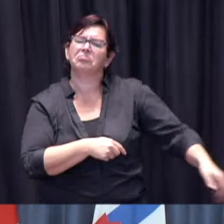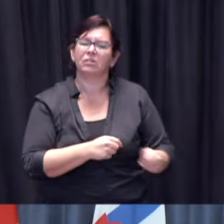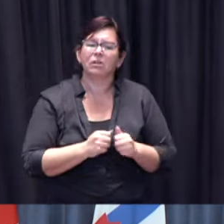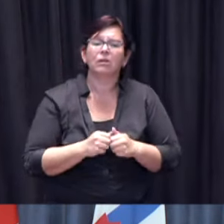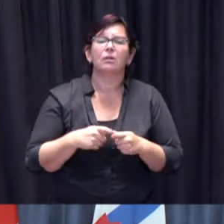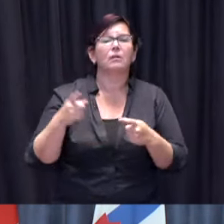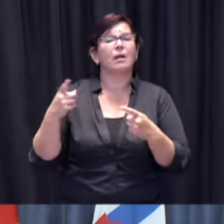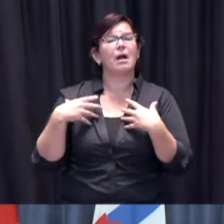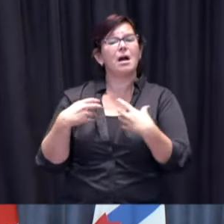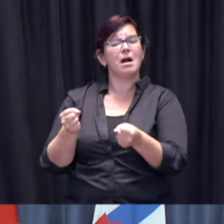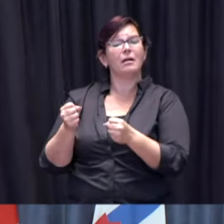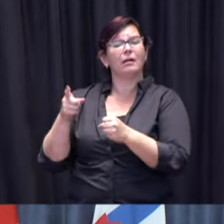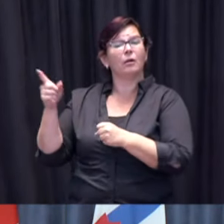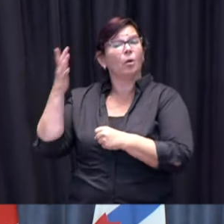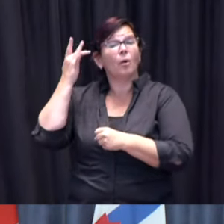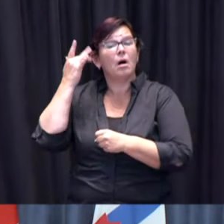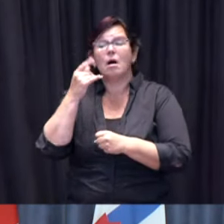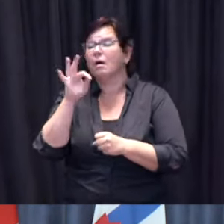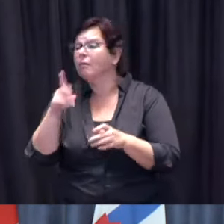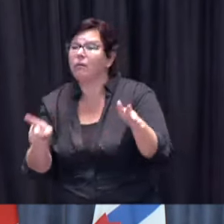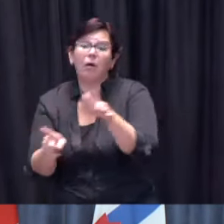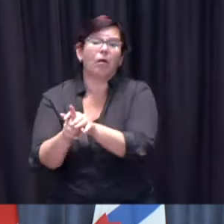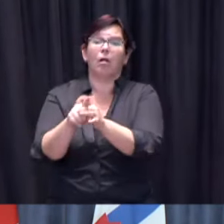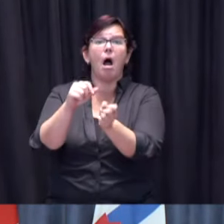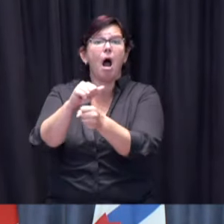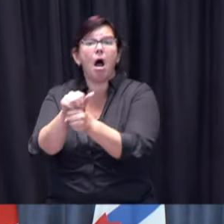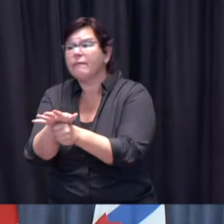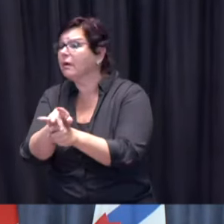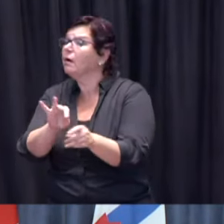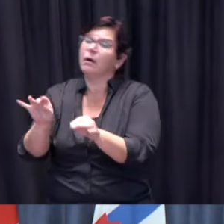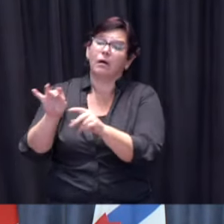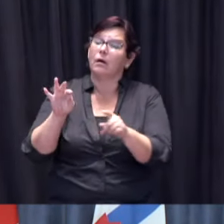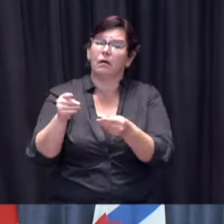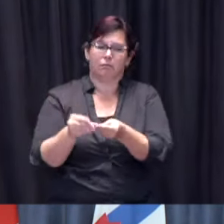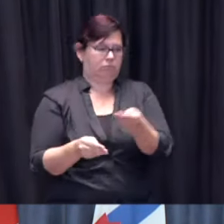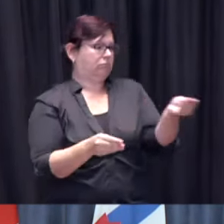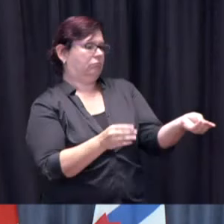tracing contacts of someone with COVID-19 who was a